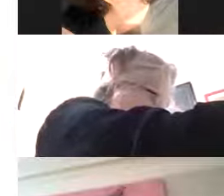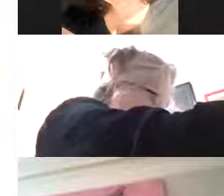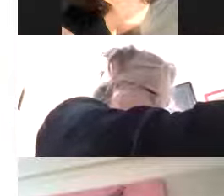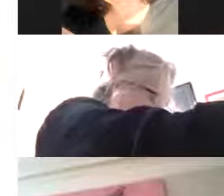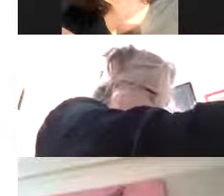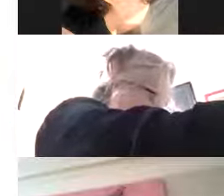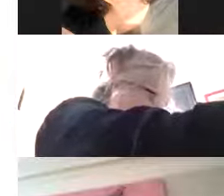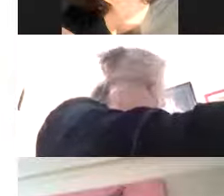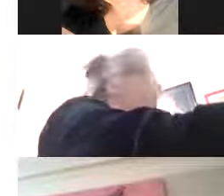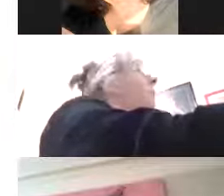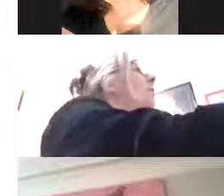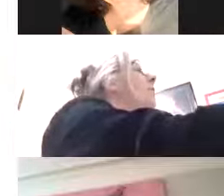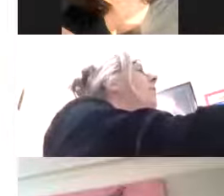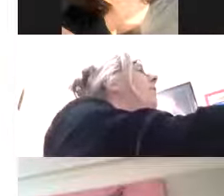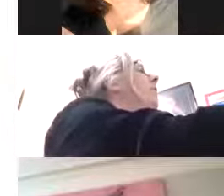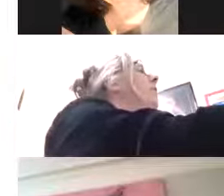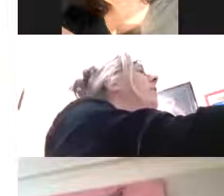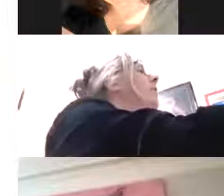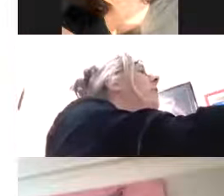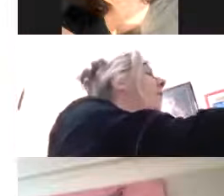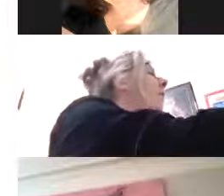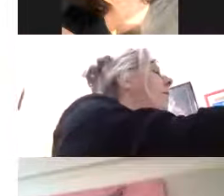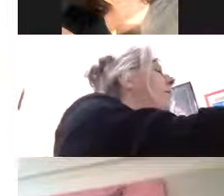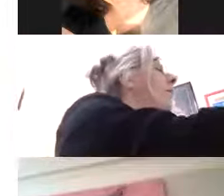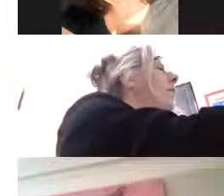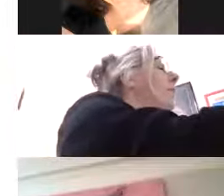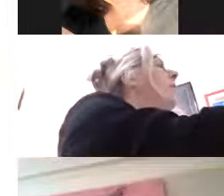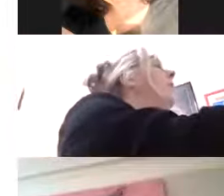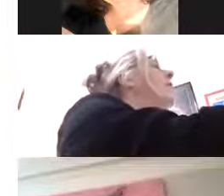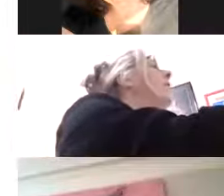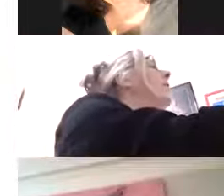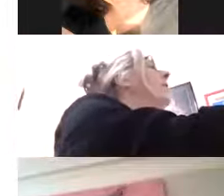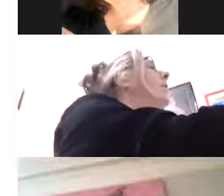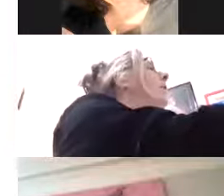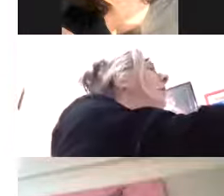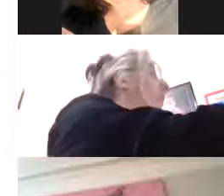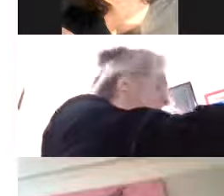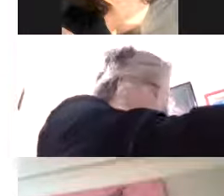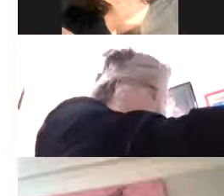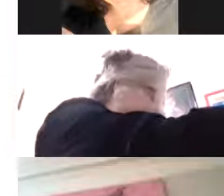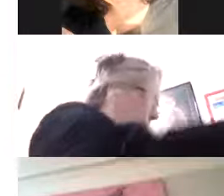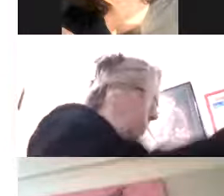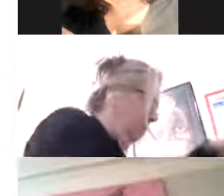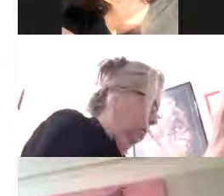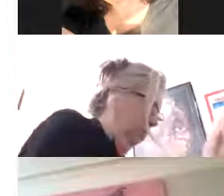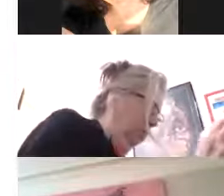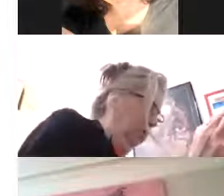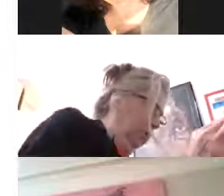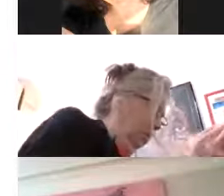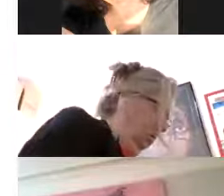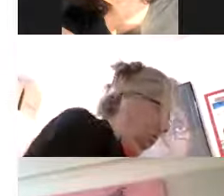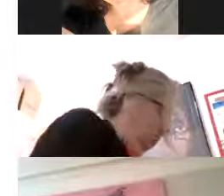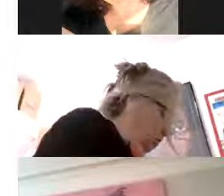yeah i can see